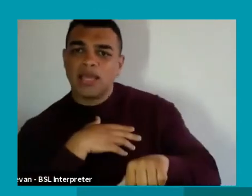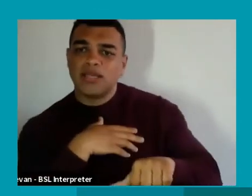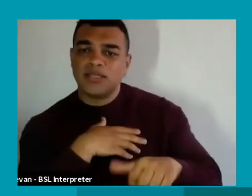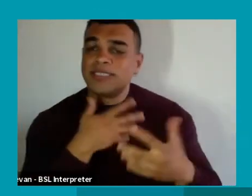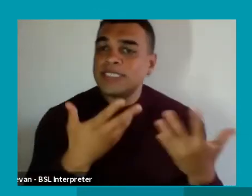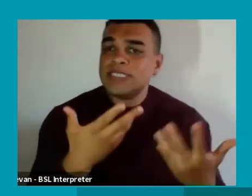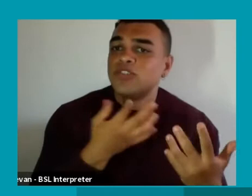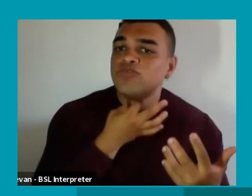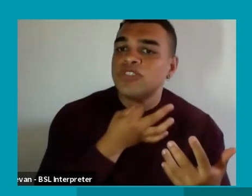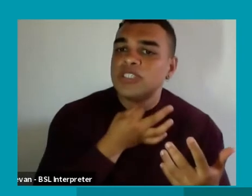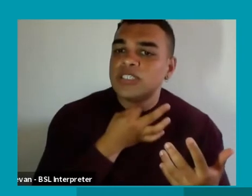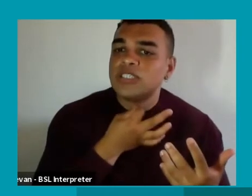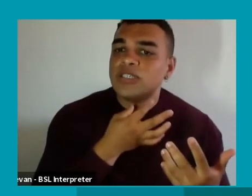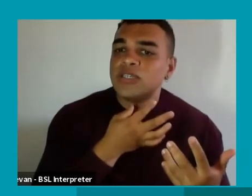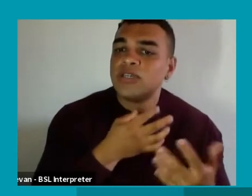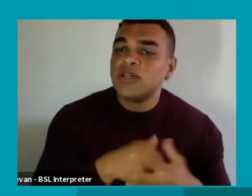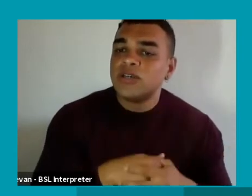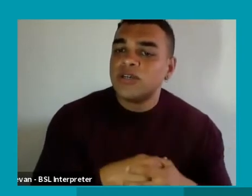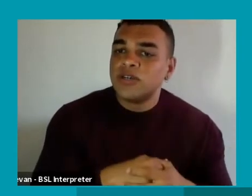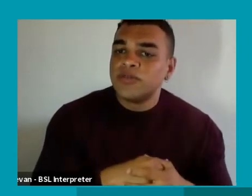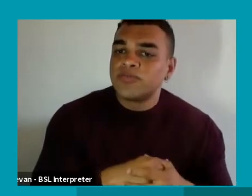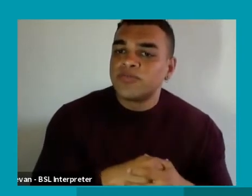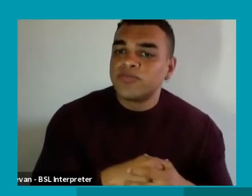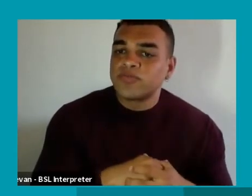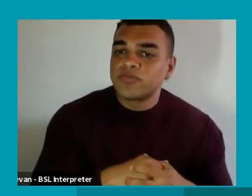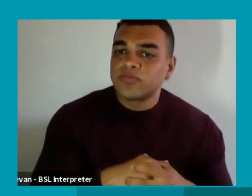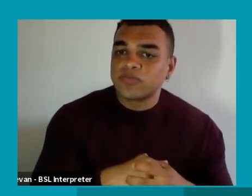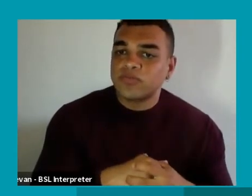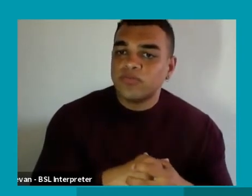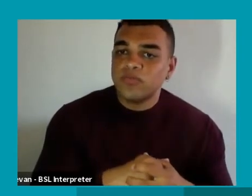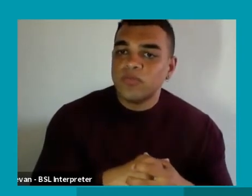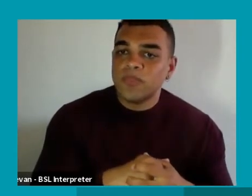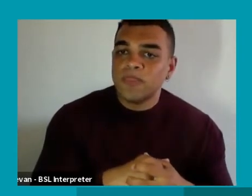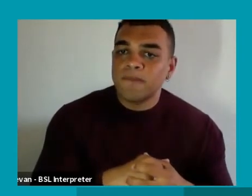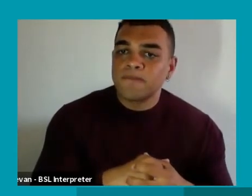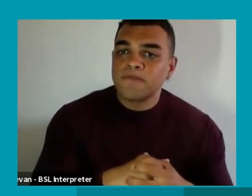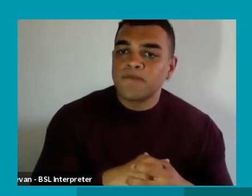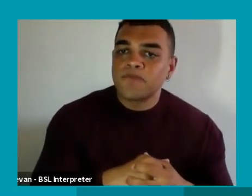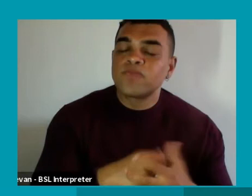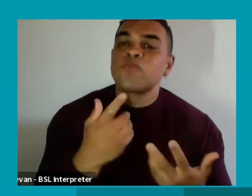and if I would say going to be in a job where I write for a website, I would definitely want to include